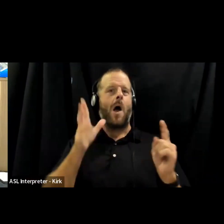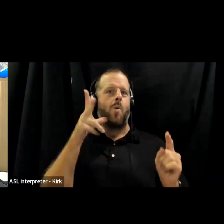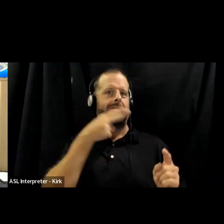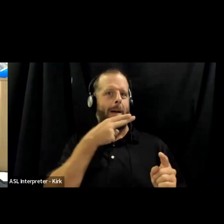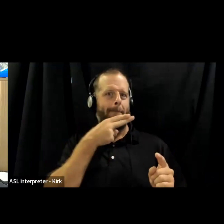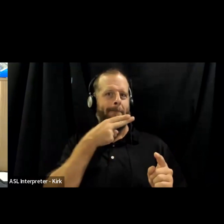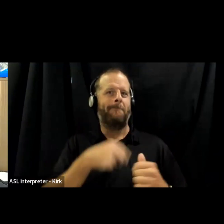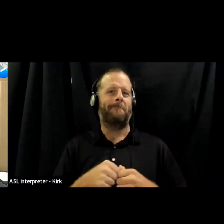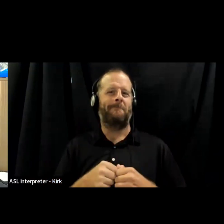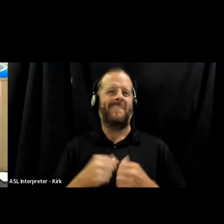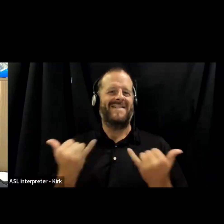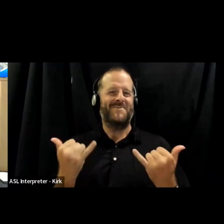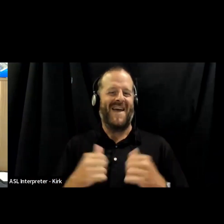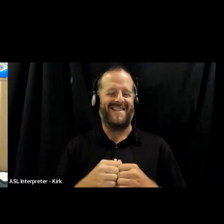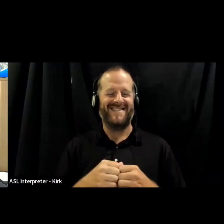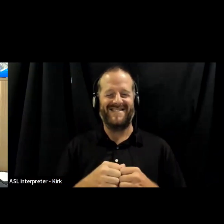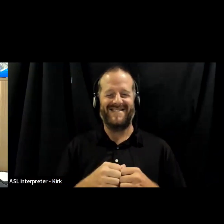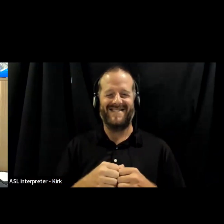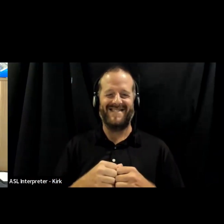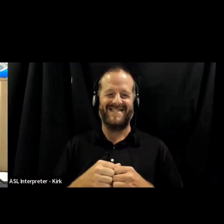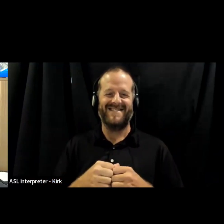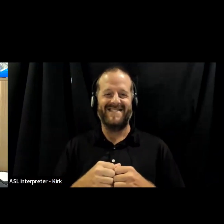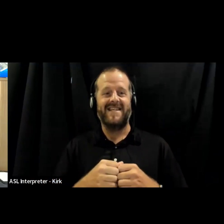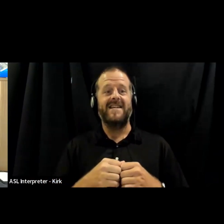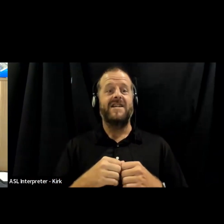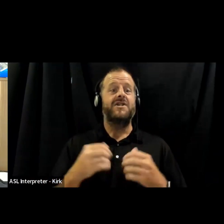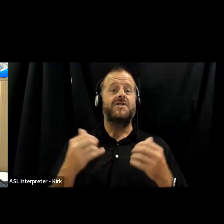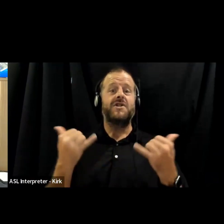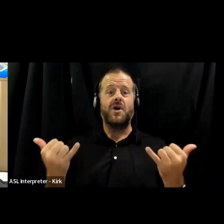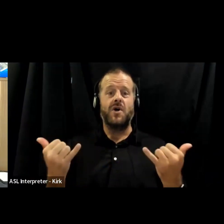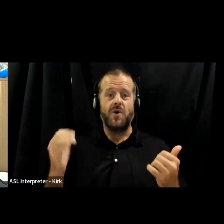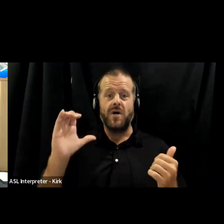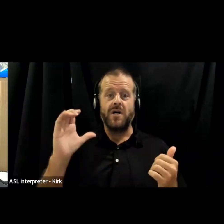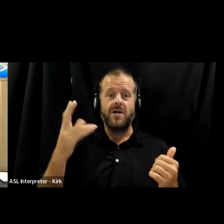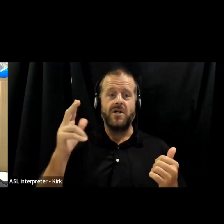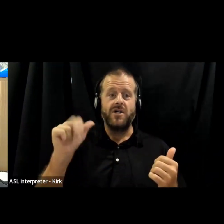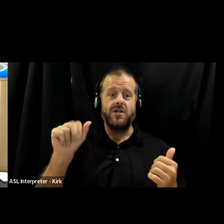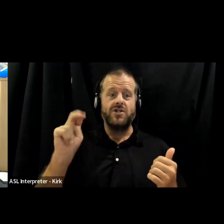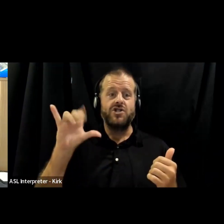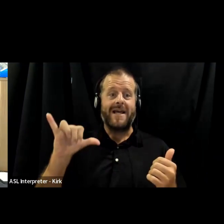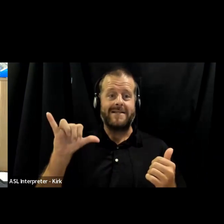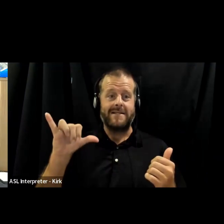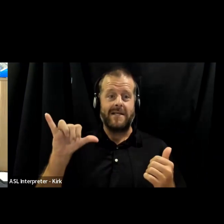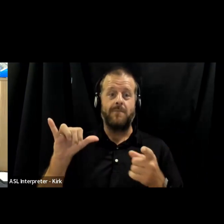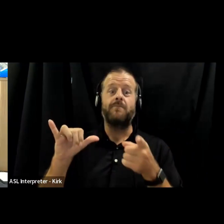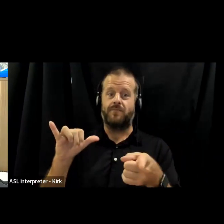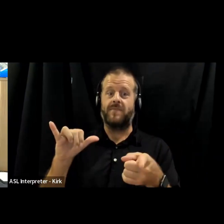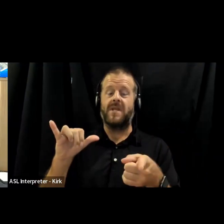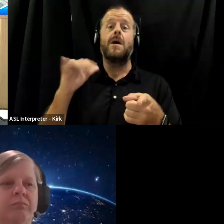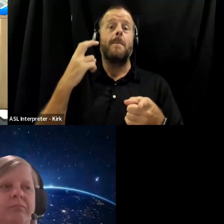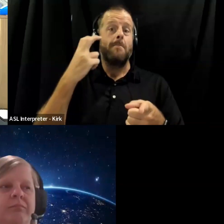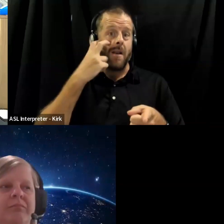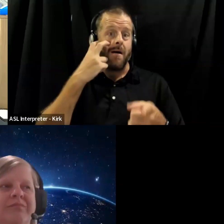So let me start with, Chancey Fleet. She's a blind tech educator revolutionizing